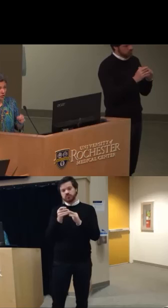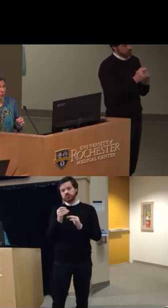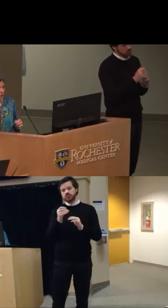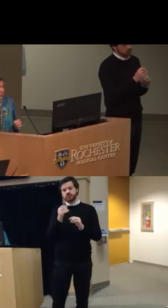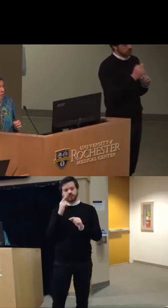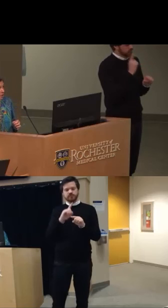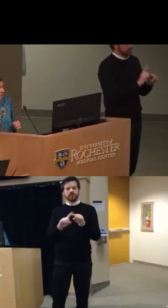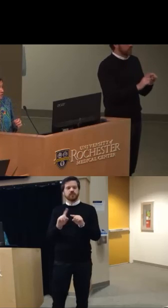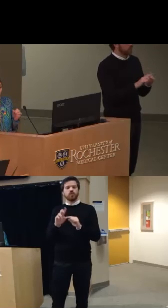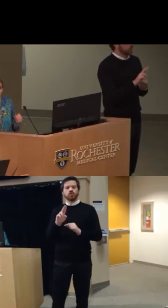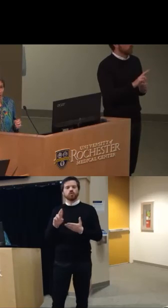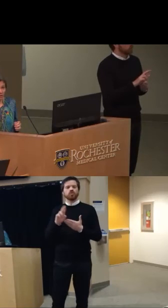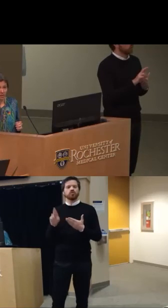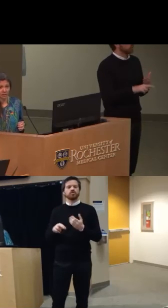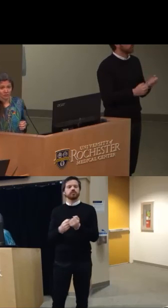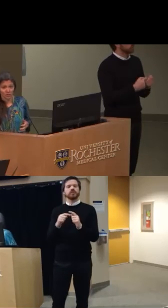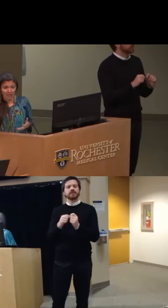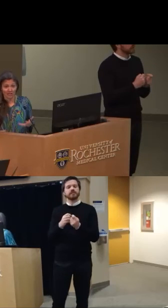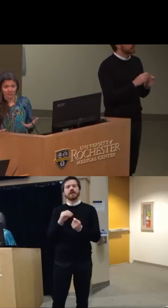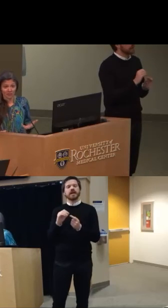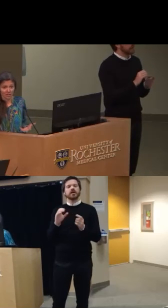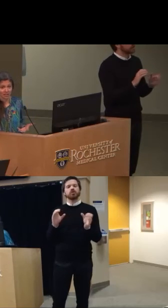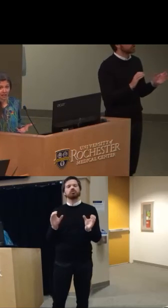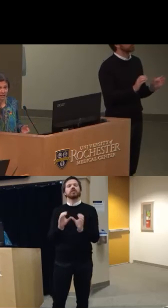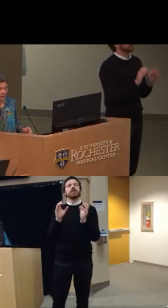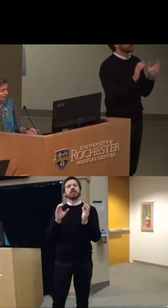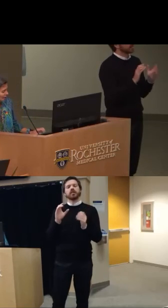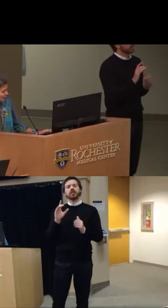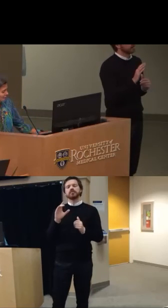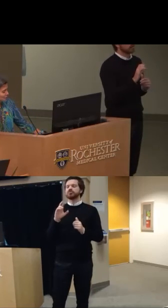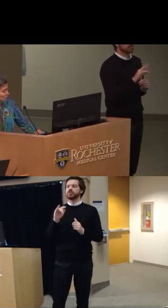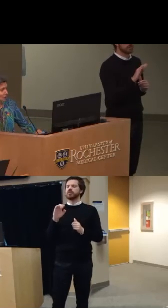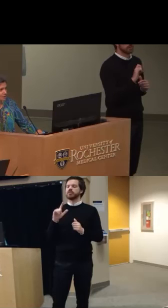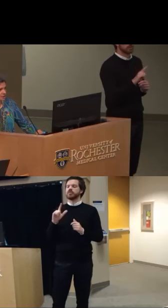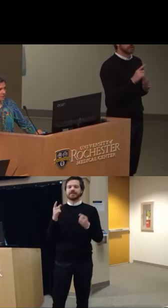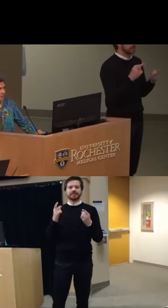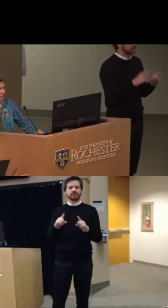UR support team and critical incident response fits into that um so I'm just going to very